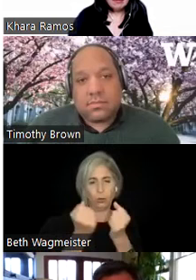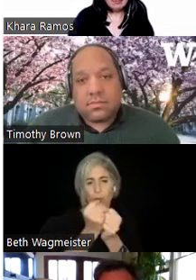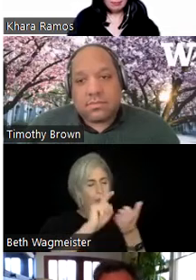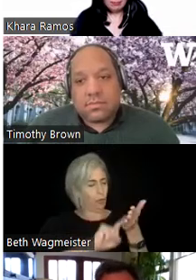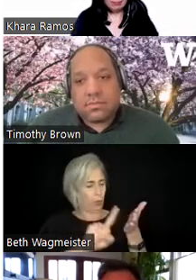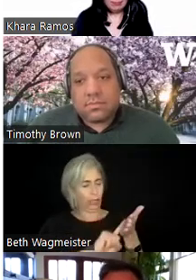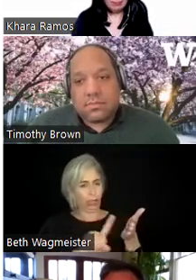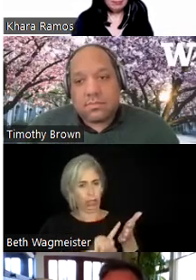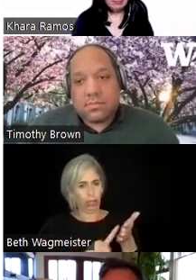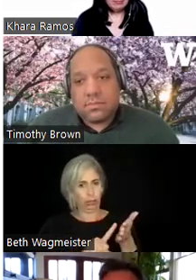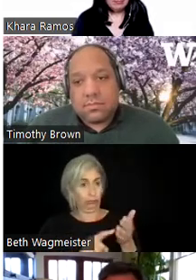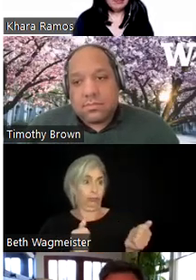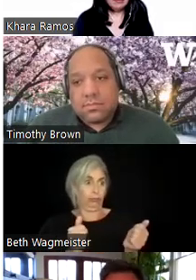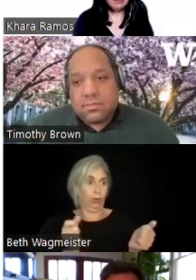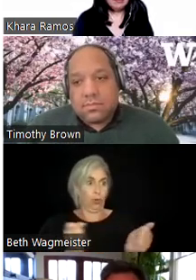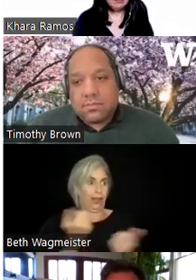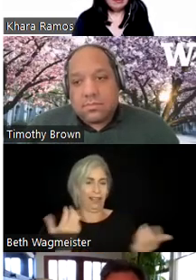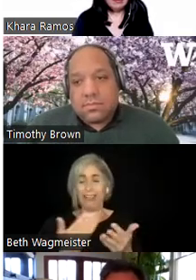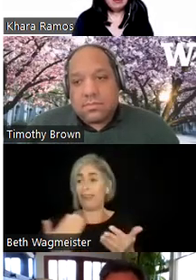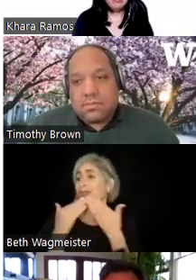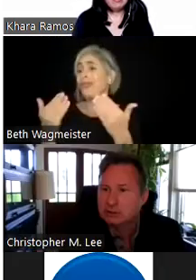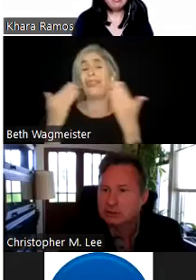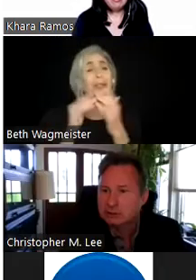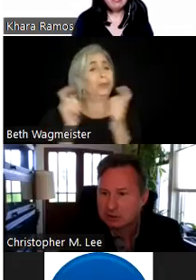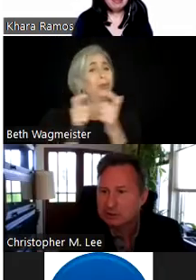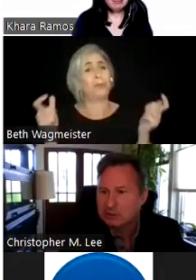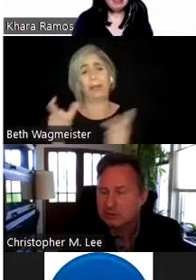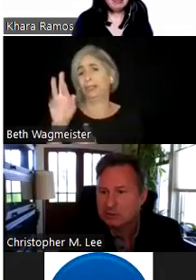talking about the importance of including a diverse group when